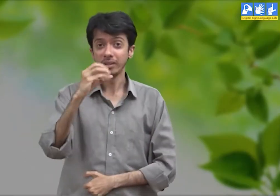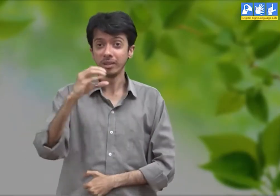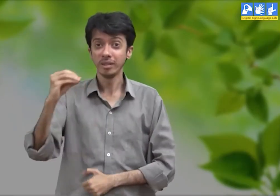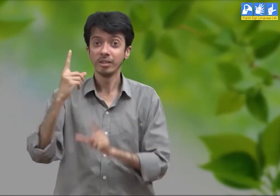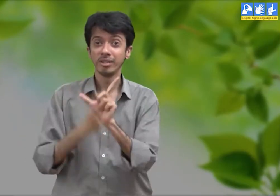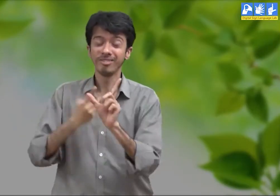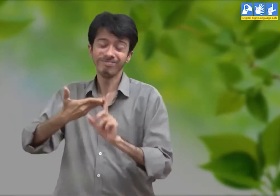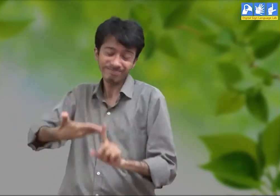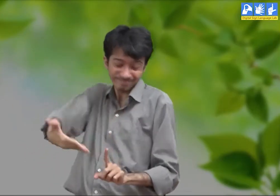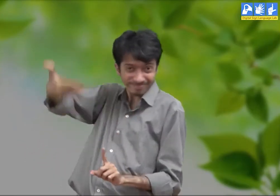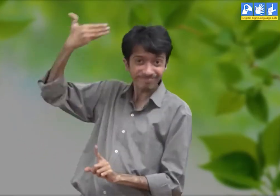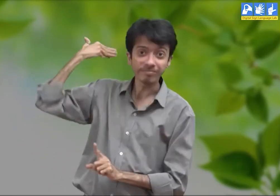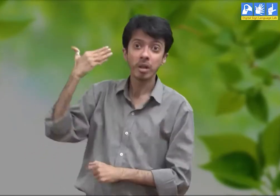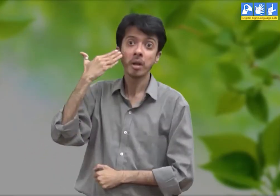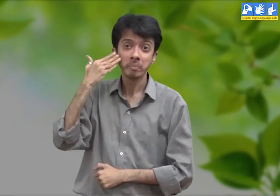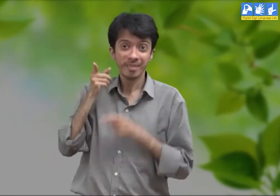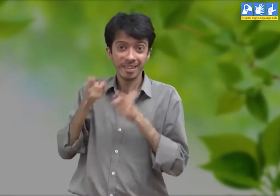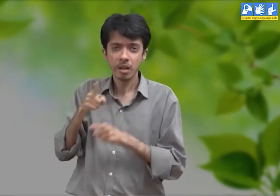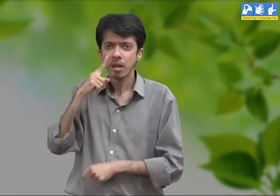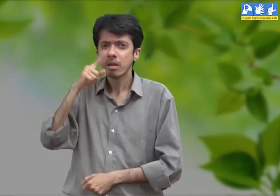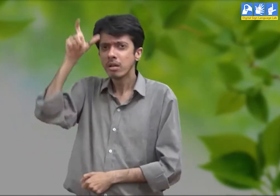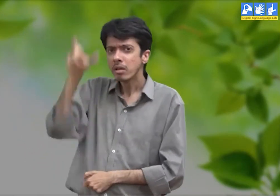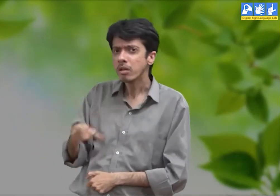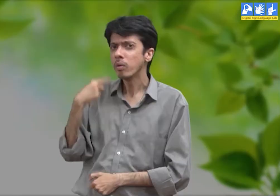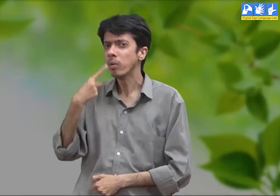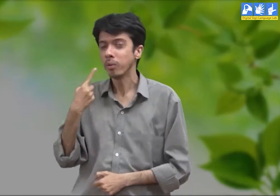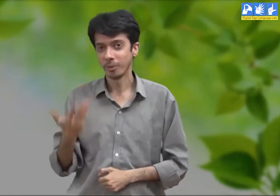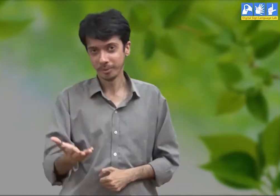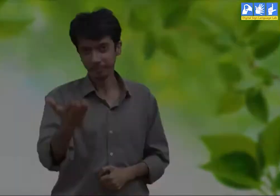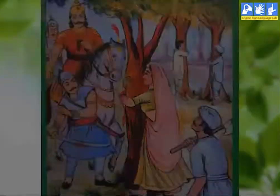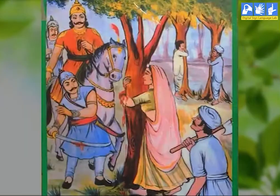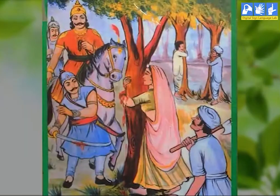It took place in the year 1700. Let's see the leader of this movement.